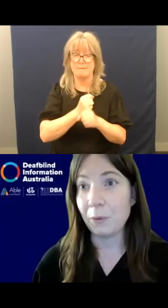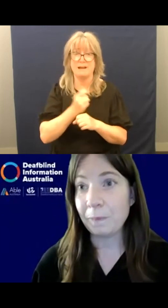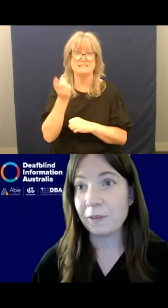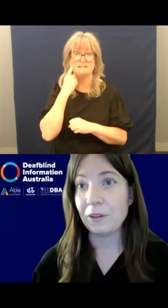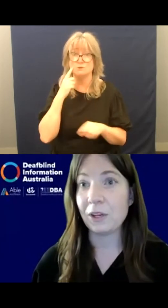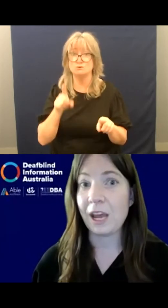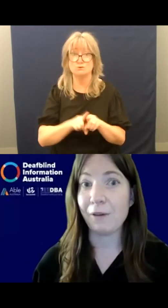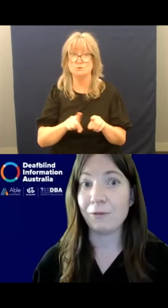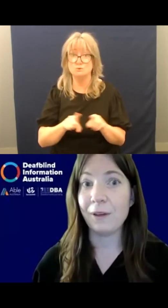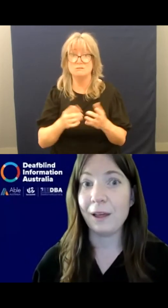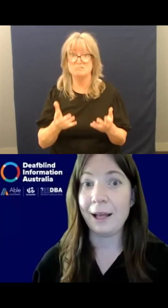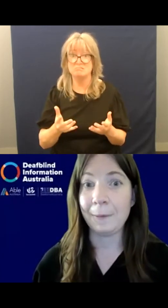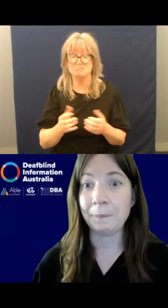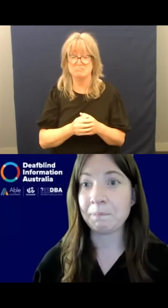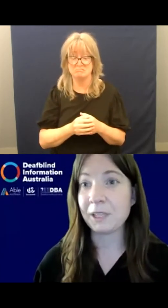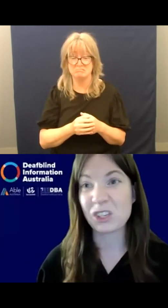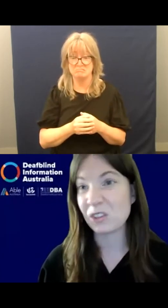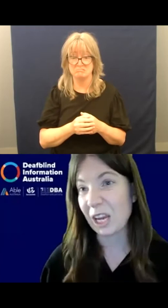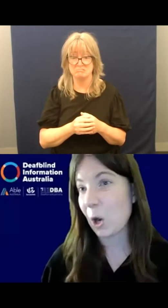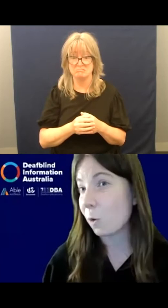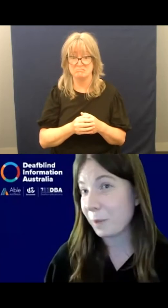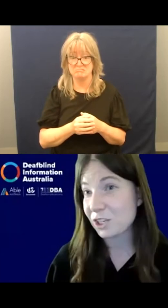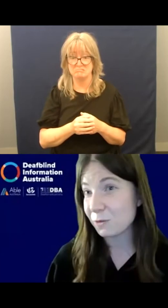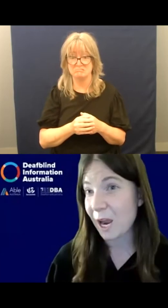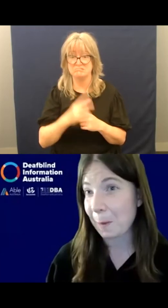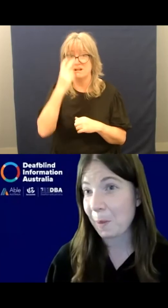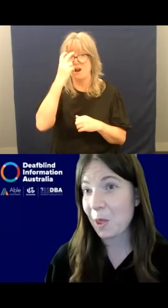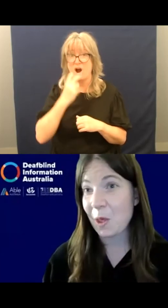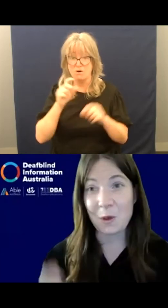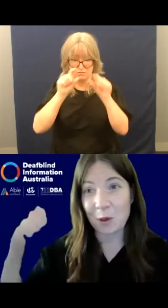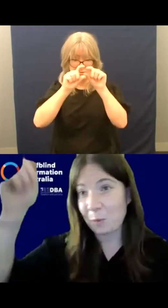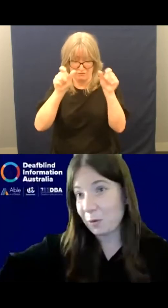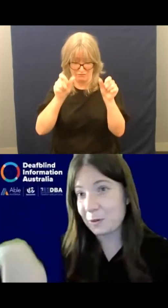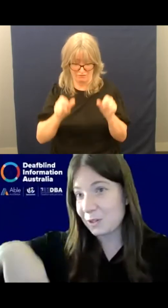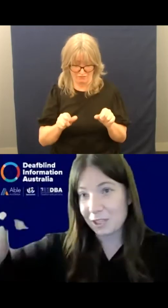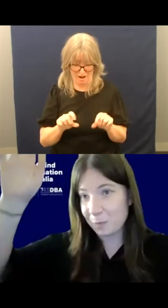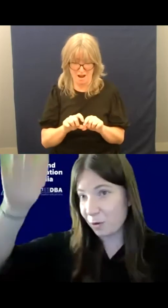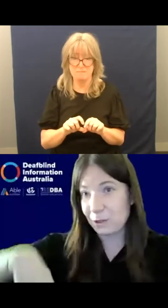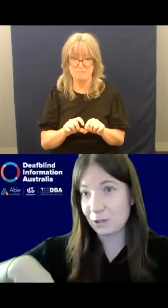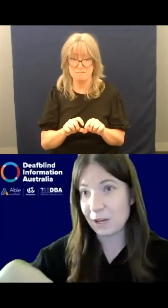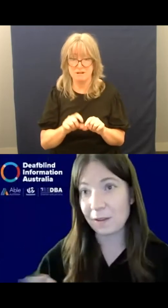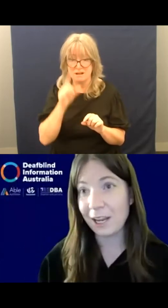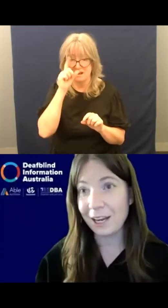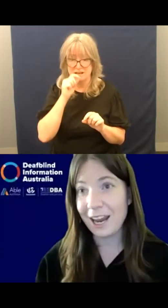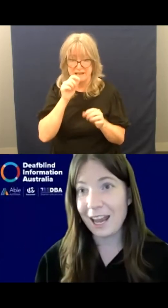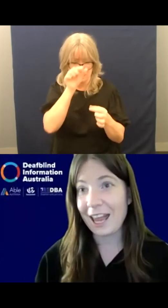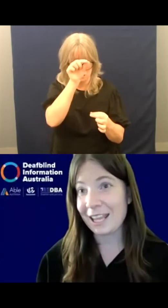So you can have literally like an old picture frame, you can put a few strings on it and then